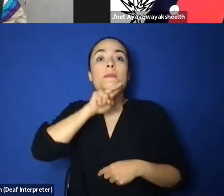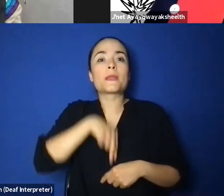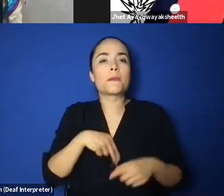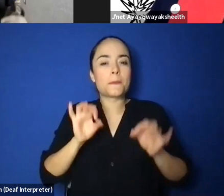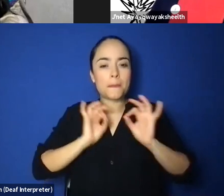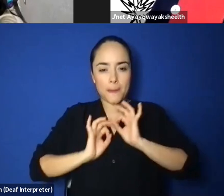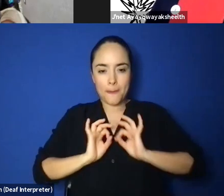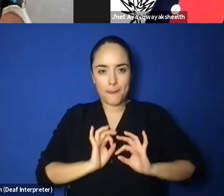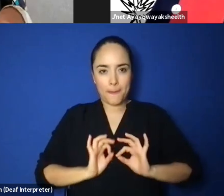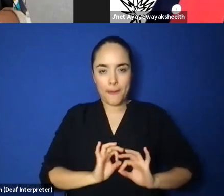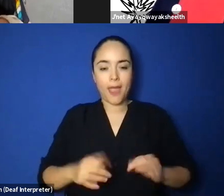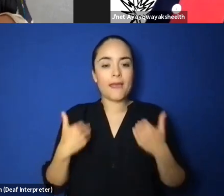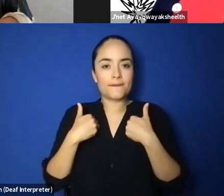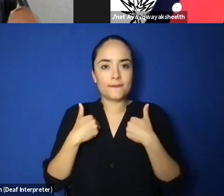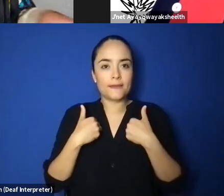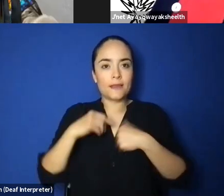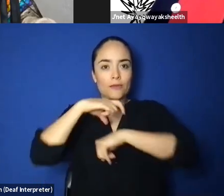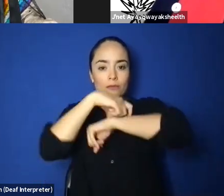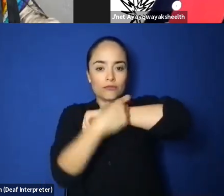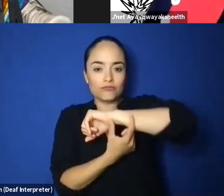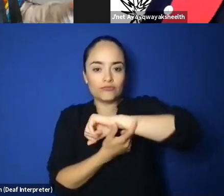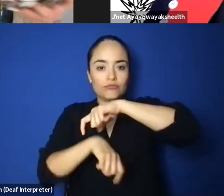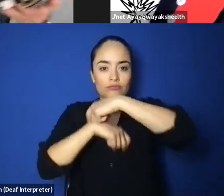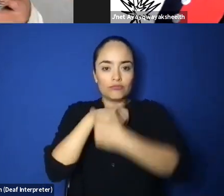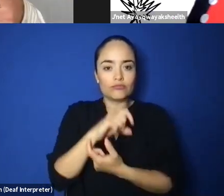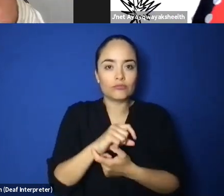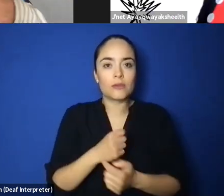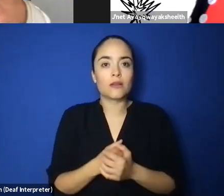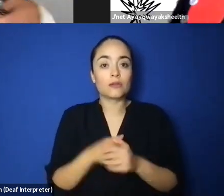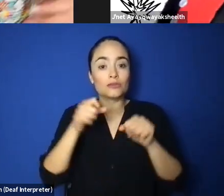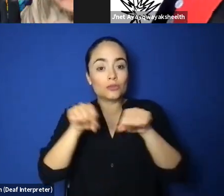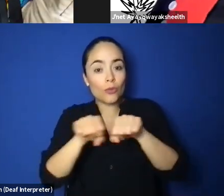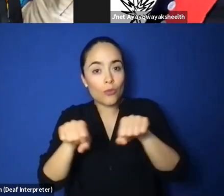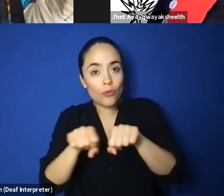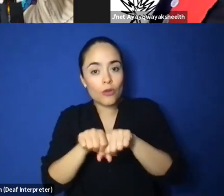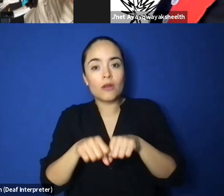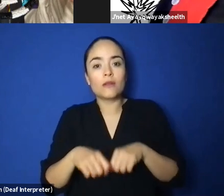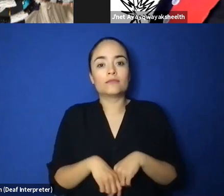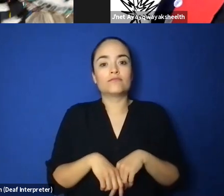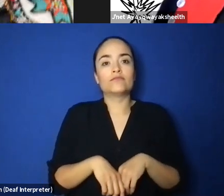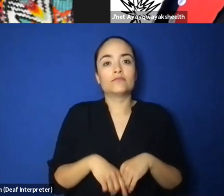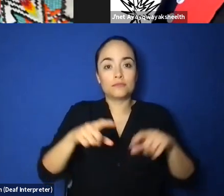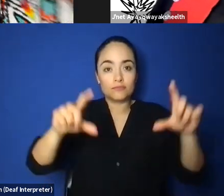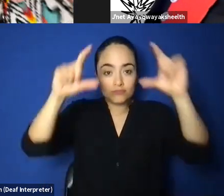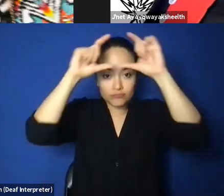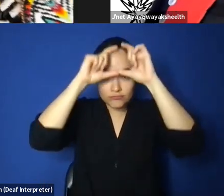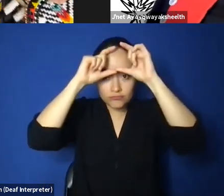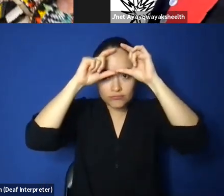My cuff, even my my moccasins, my footwear, my headband I shared earlier, all of these are